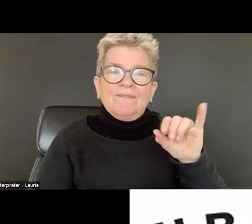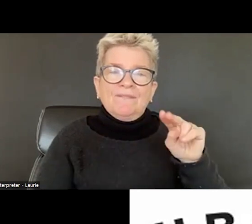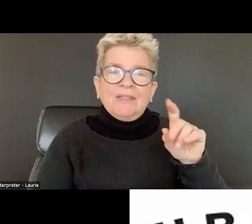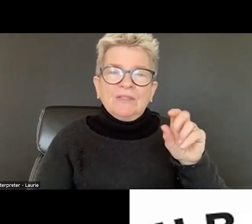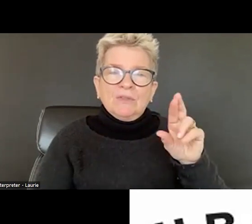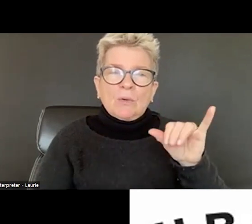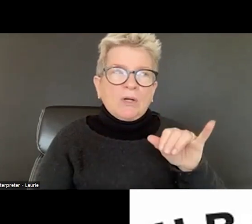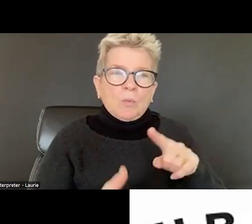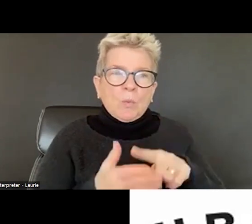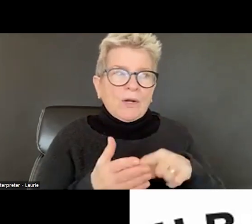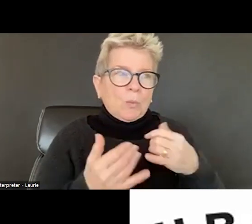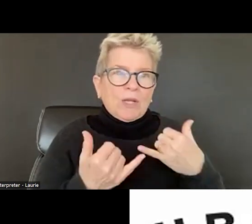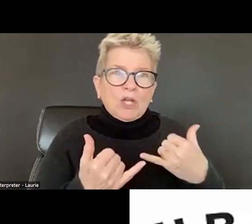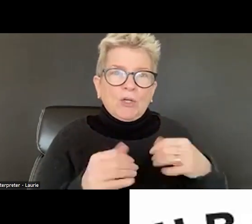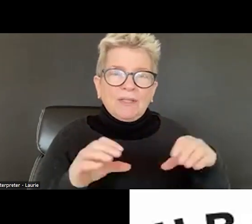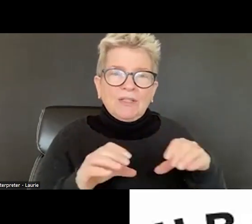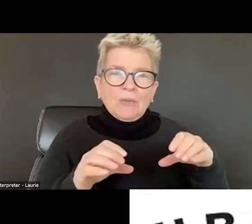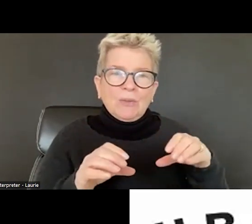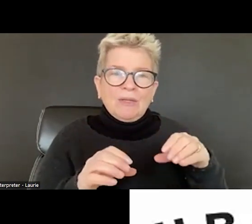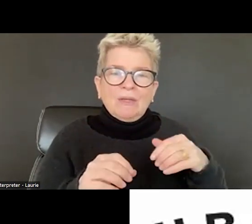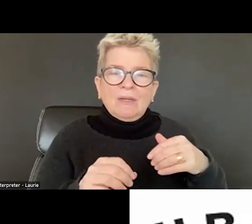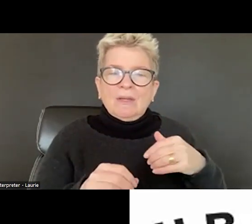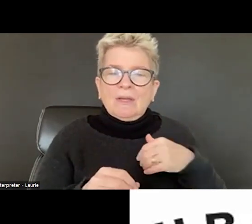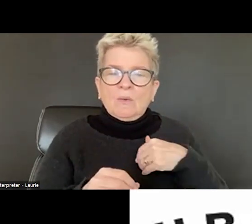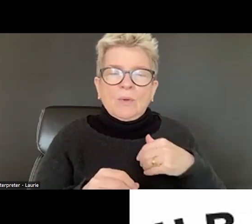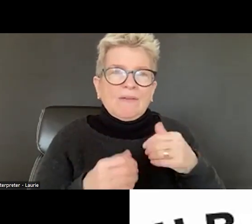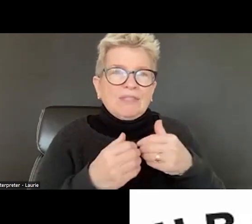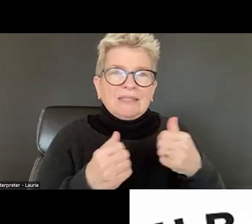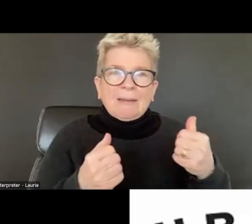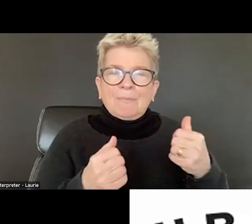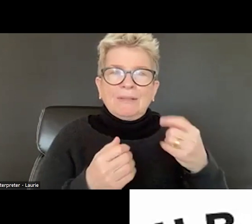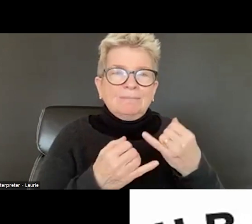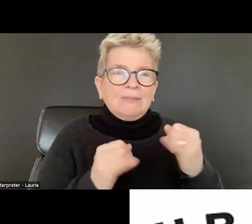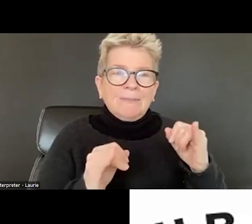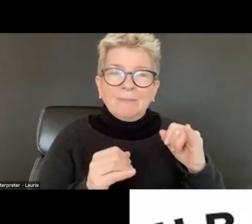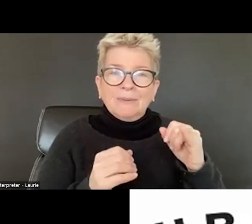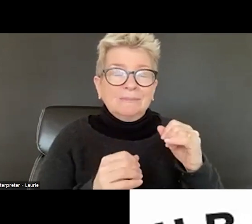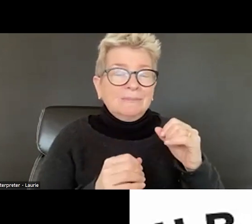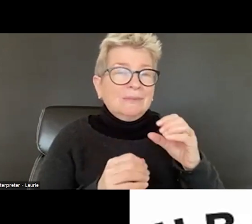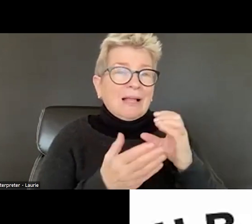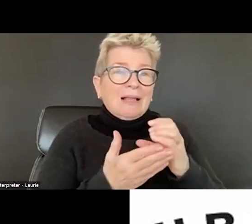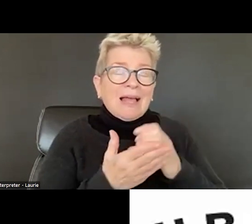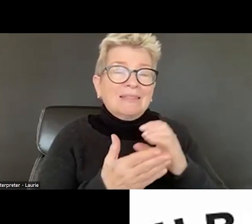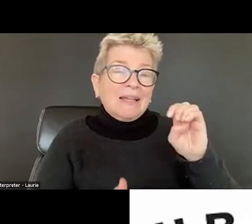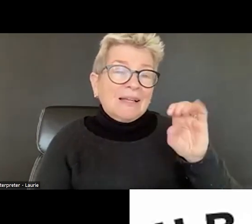that we offer Standalone elective classes that just a small portion of our population takes we